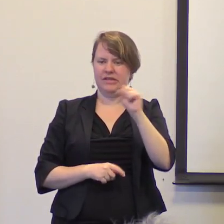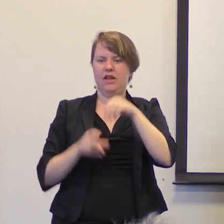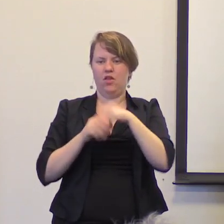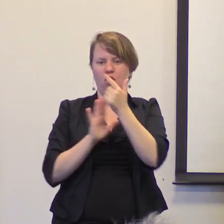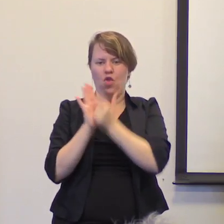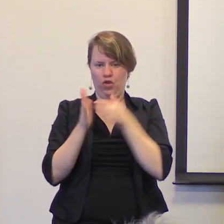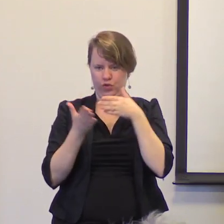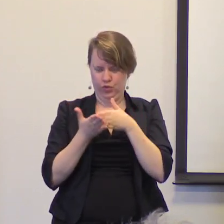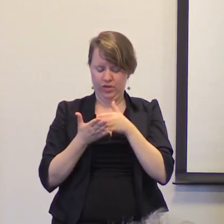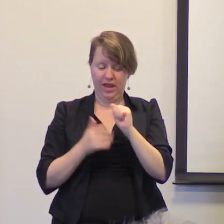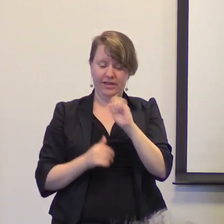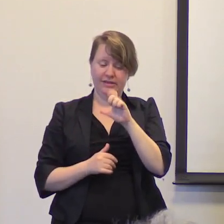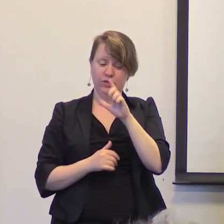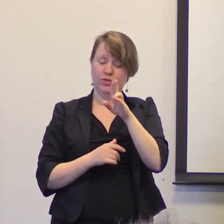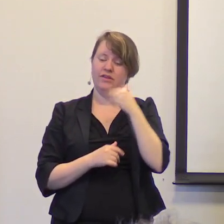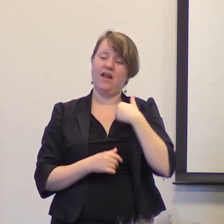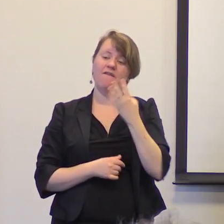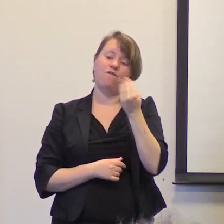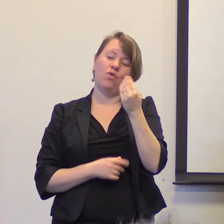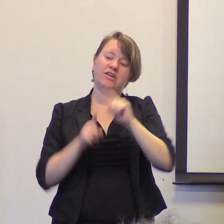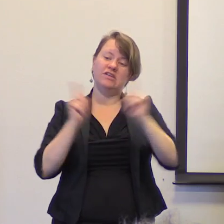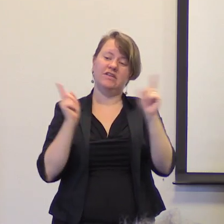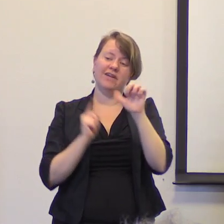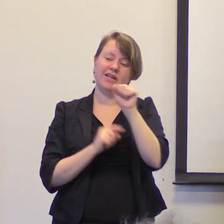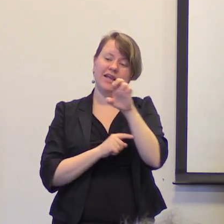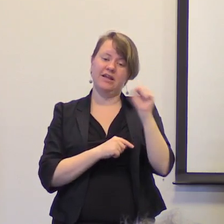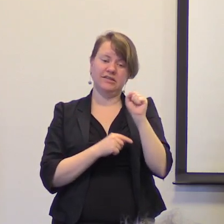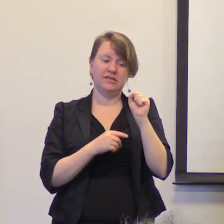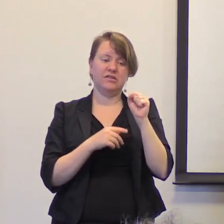The ACLU right now has had 14 different cases pending against the travel ban of January